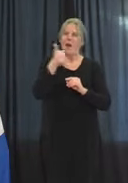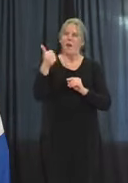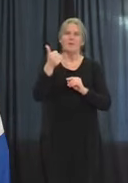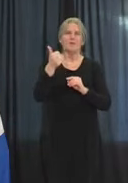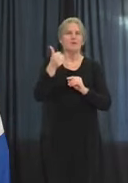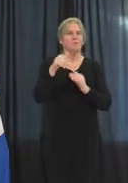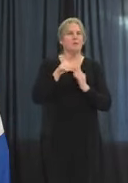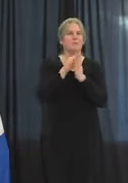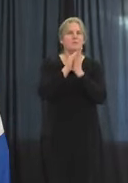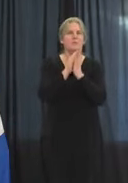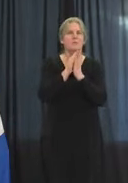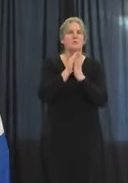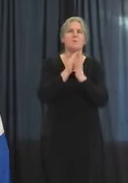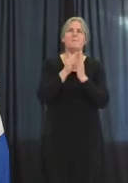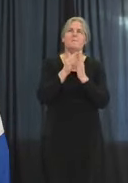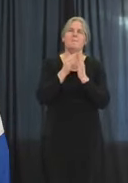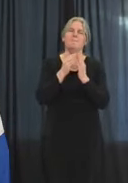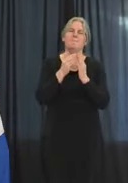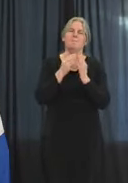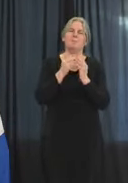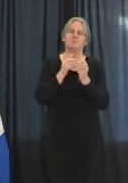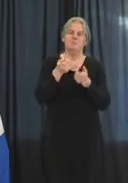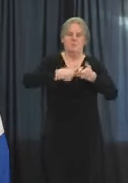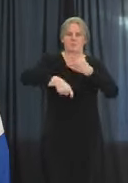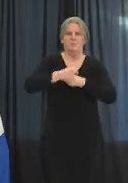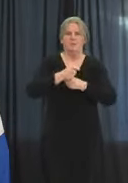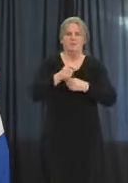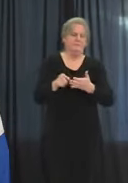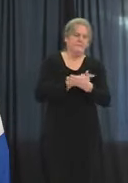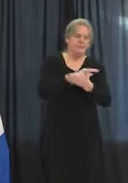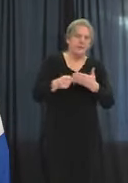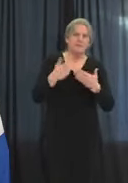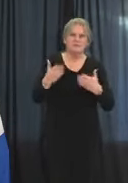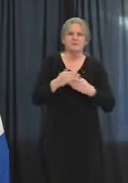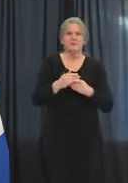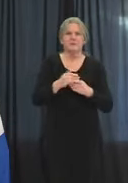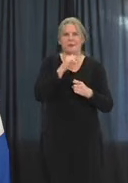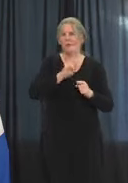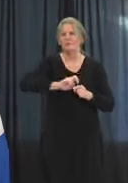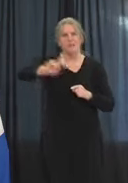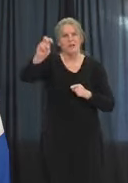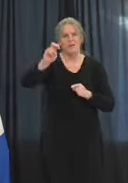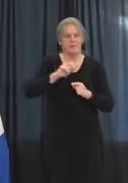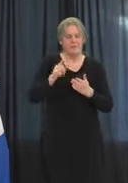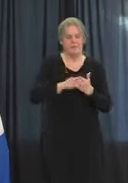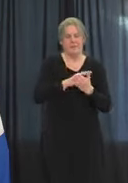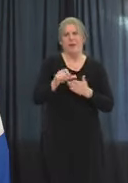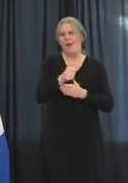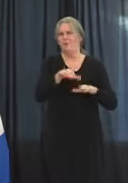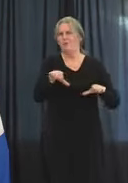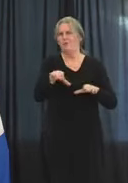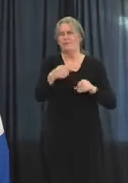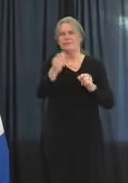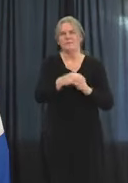other than travel. So this is a consideration.